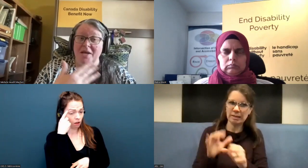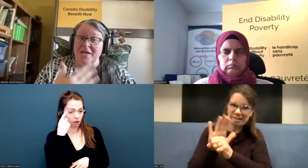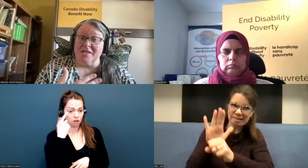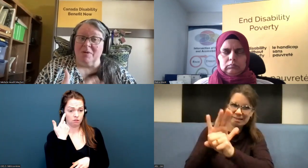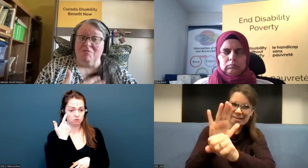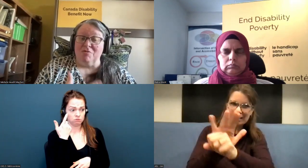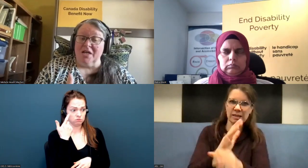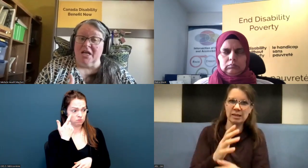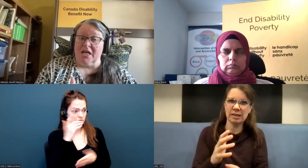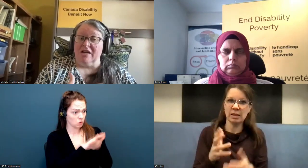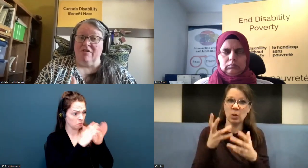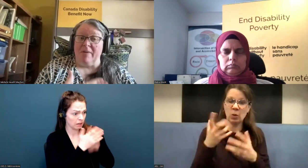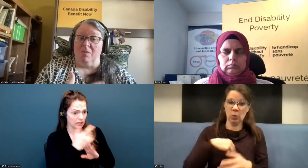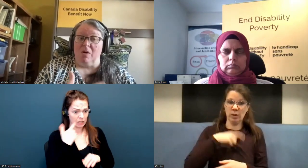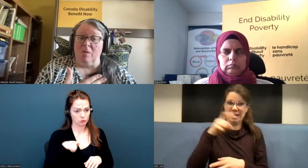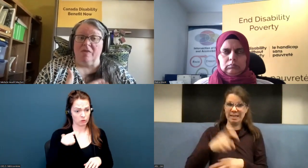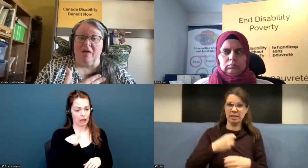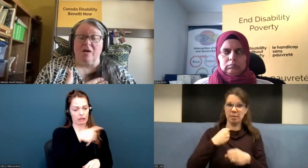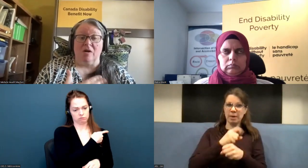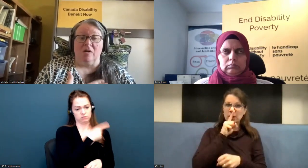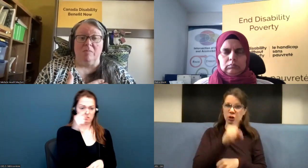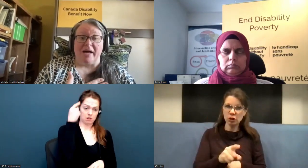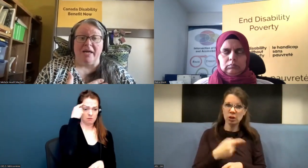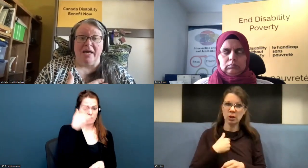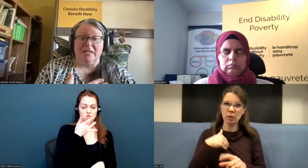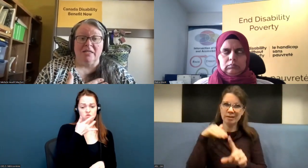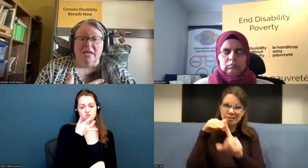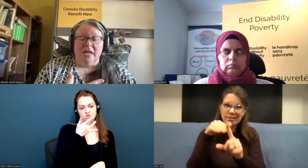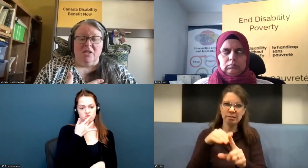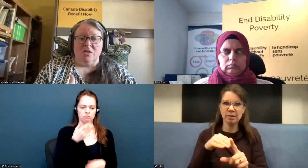WE NEED TO BE REALLY CLEAR ABOUT WHAT WE THINK A CLAWBACK IS.